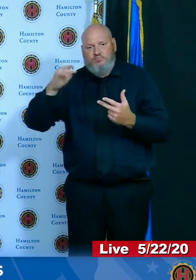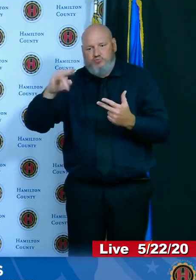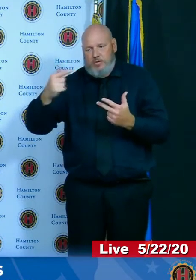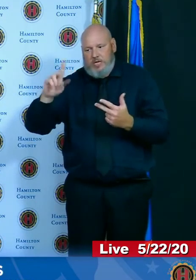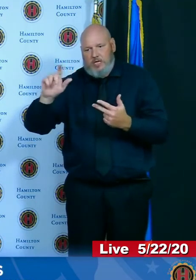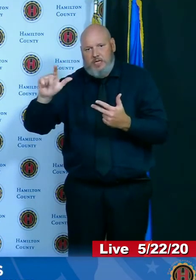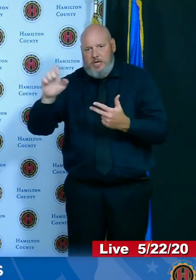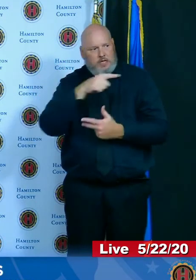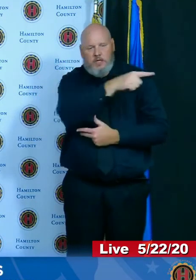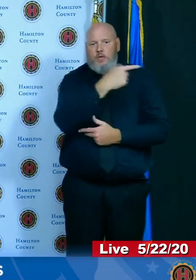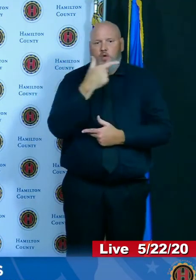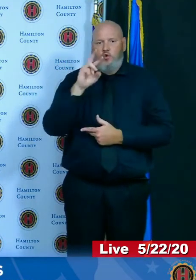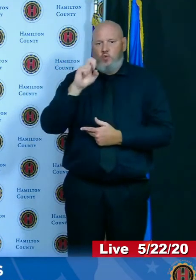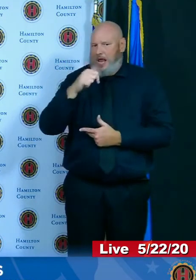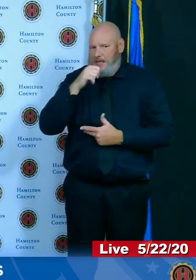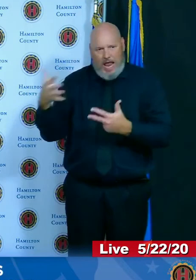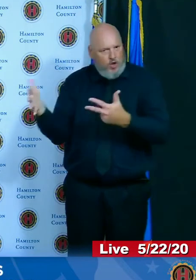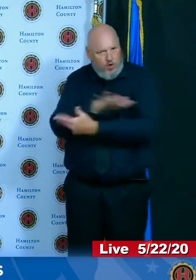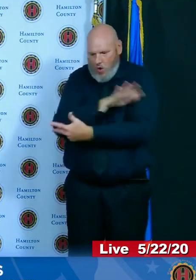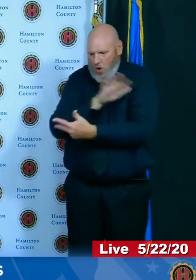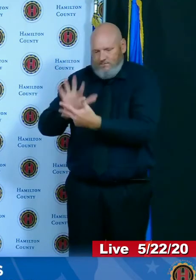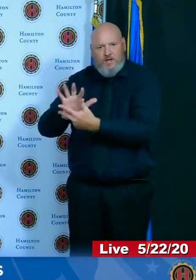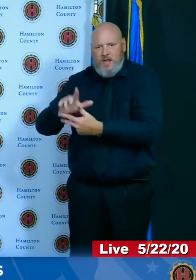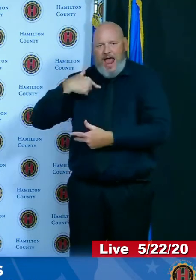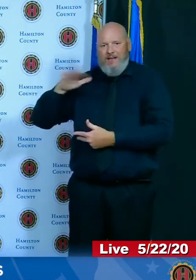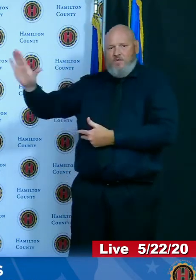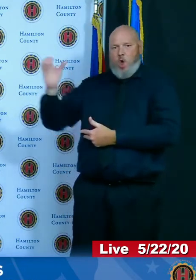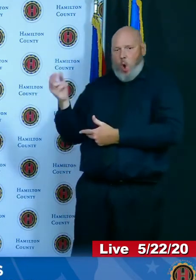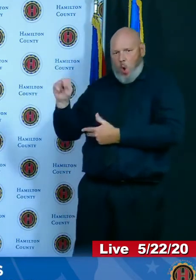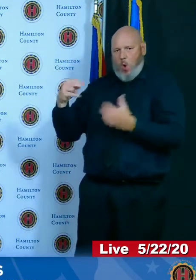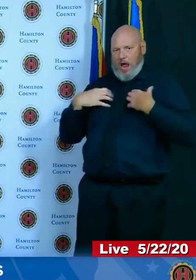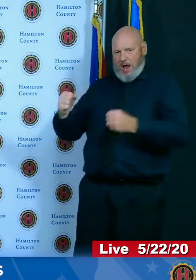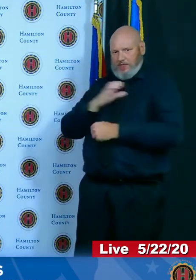different and so the Hamilton County Health Commission has been doing